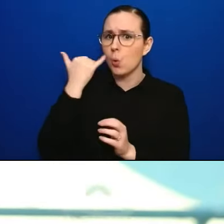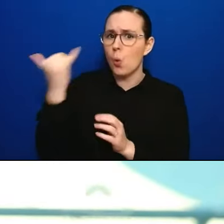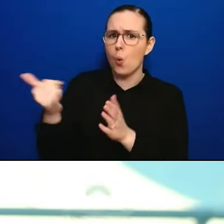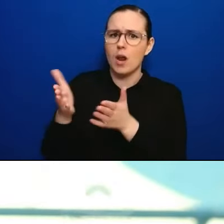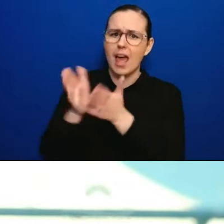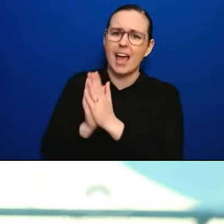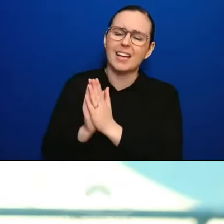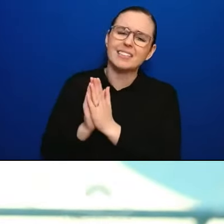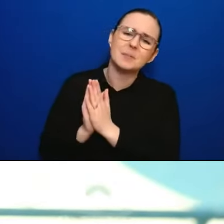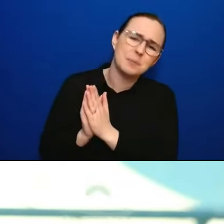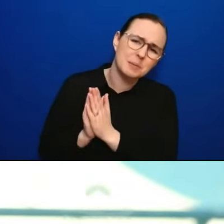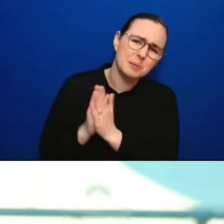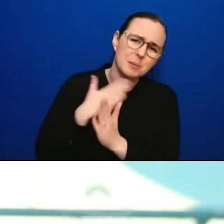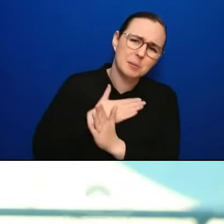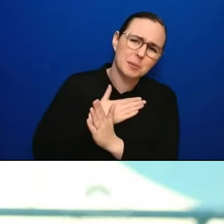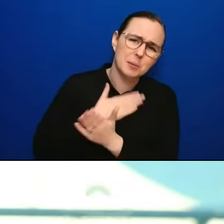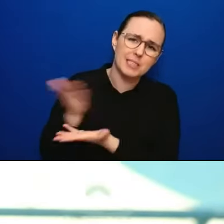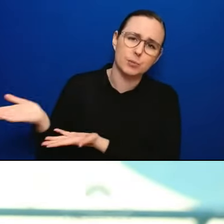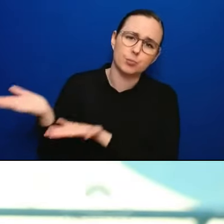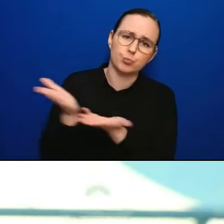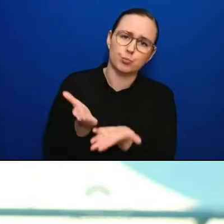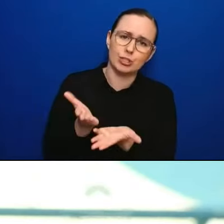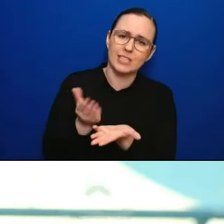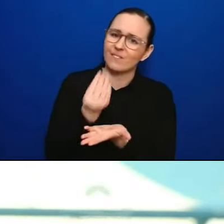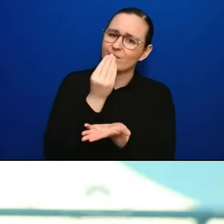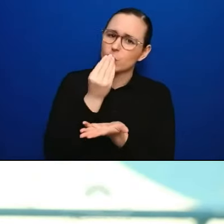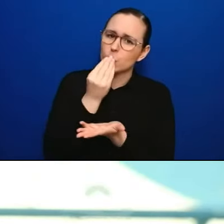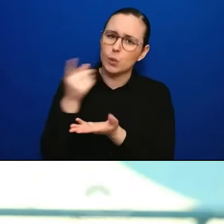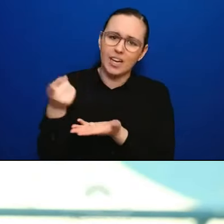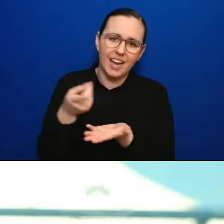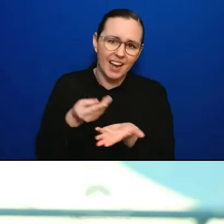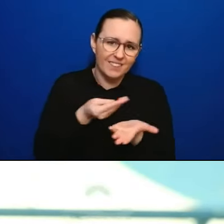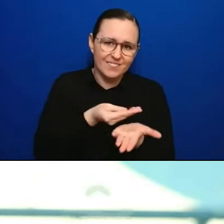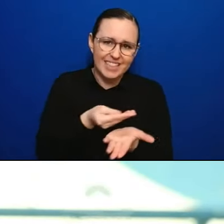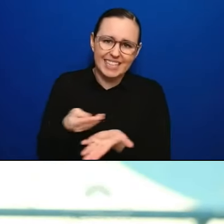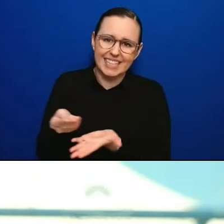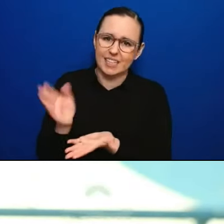call from nurses at jubilee